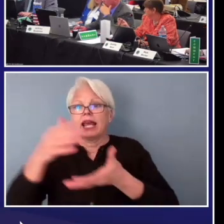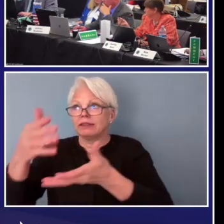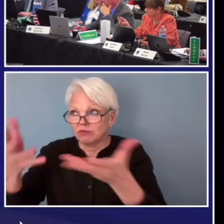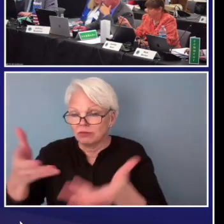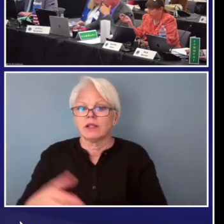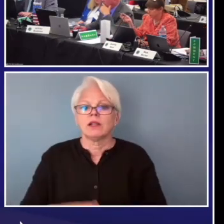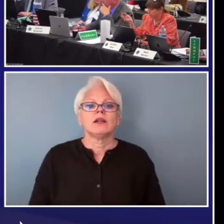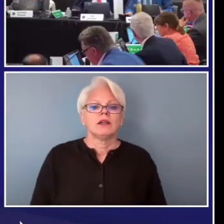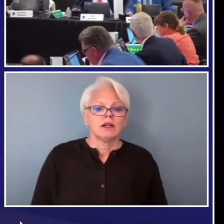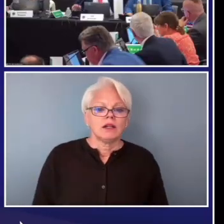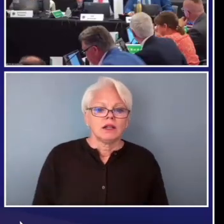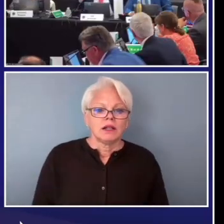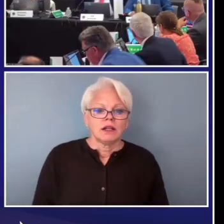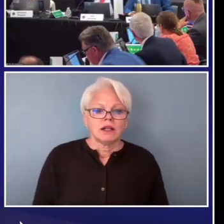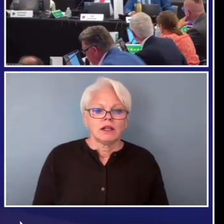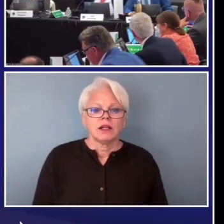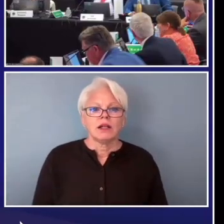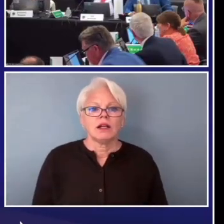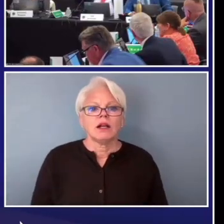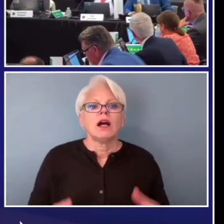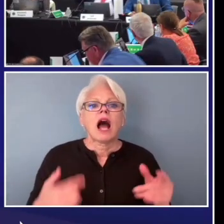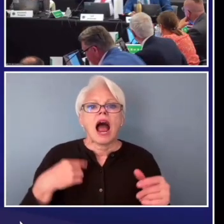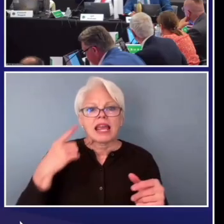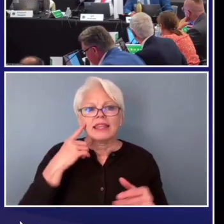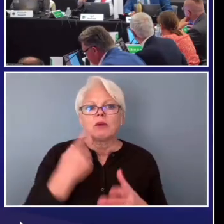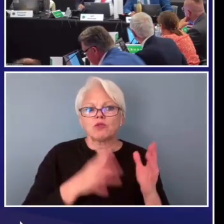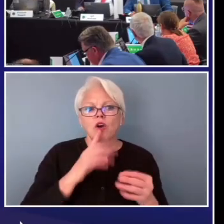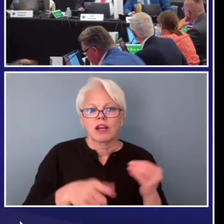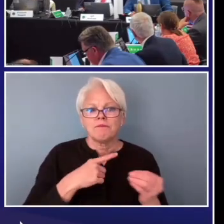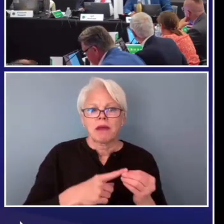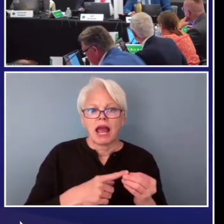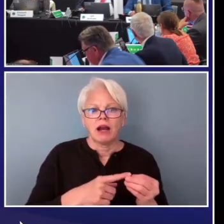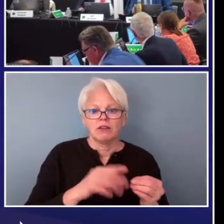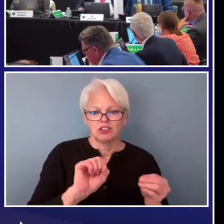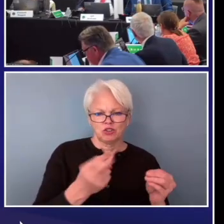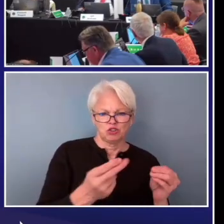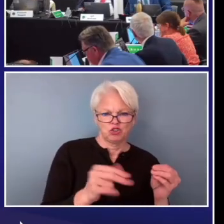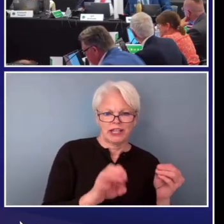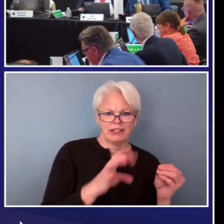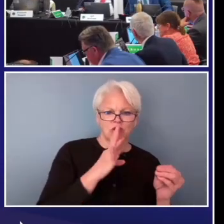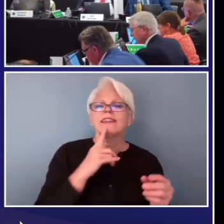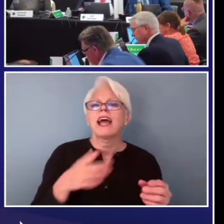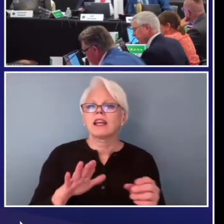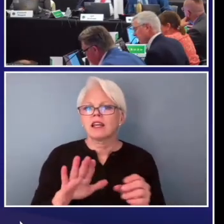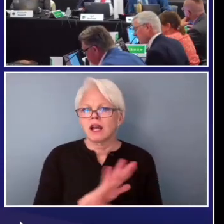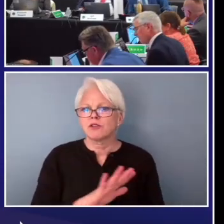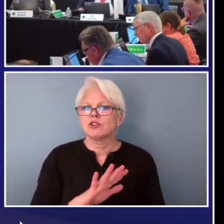Yeah, I think what we're most talking about is the construction of the sentence here, right? So I think that's covered by the end unless the secretary determines that edition